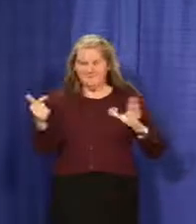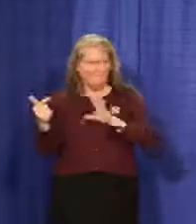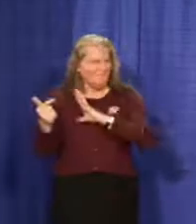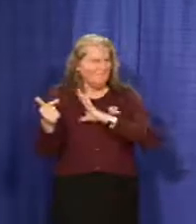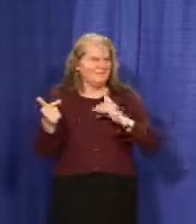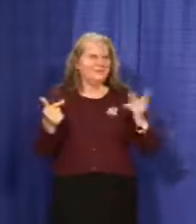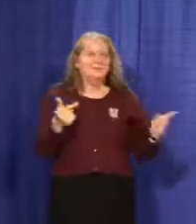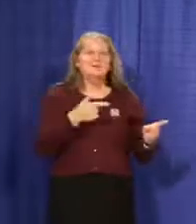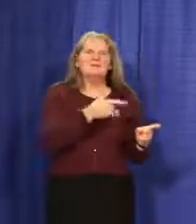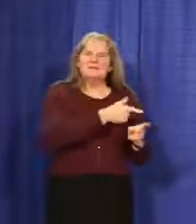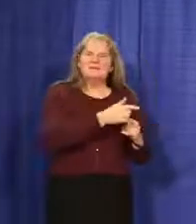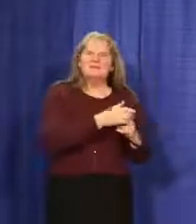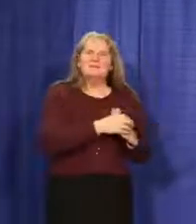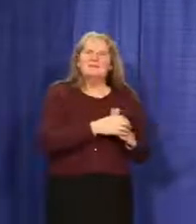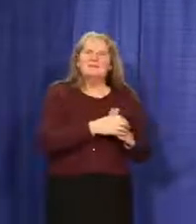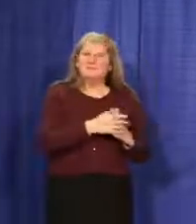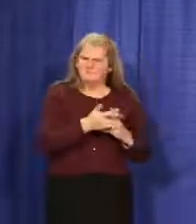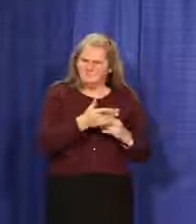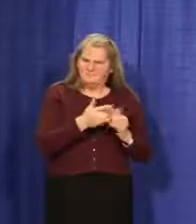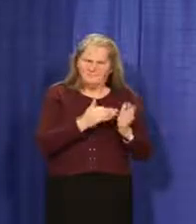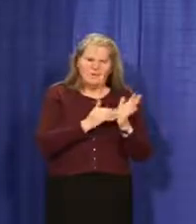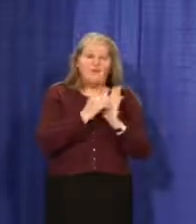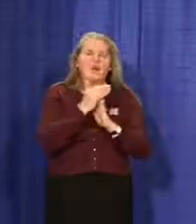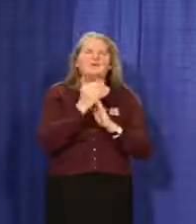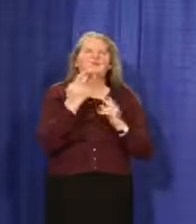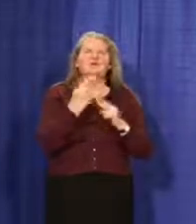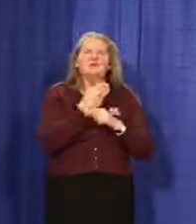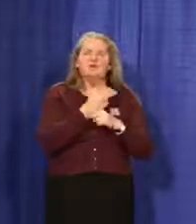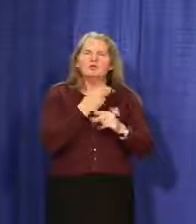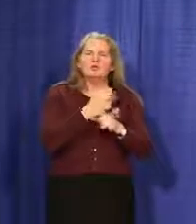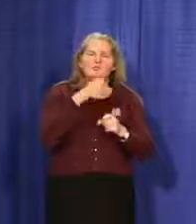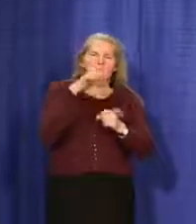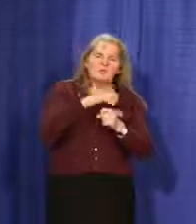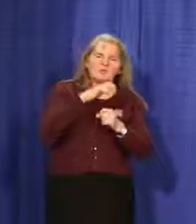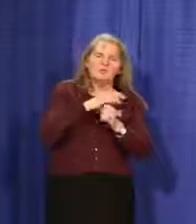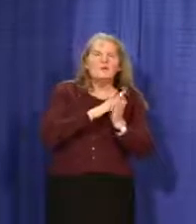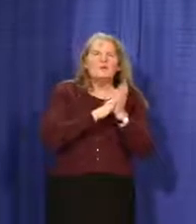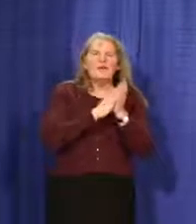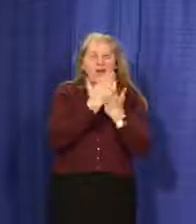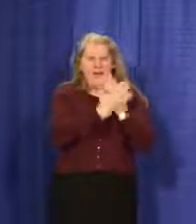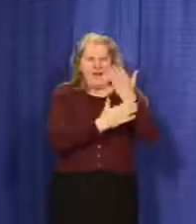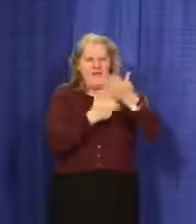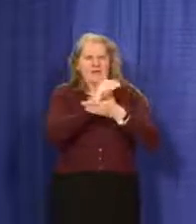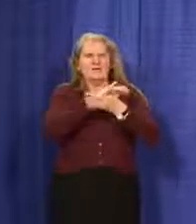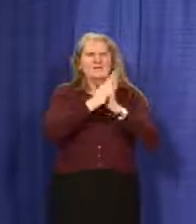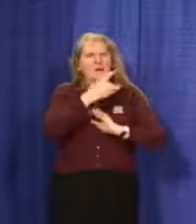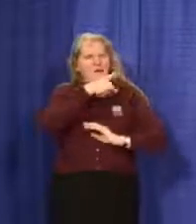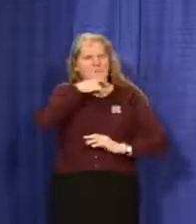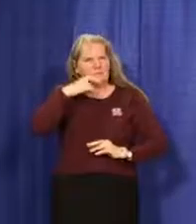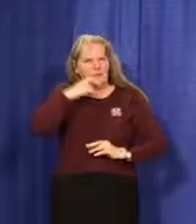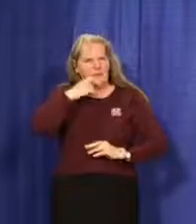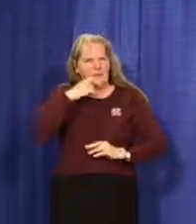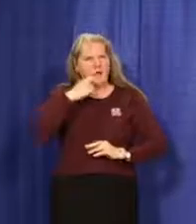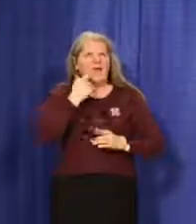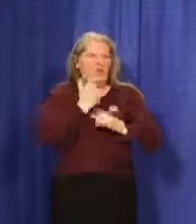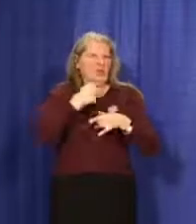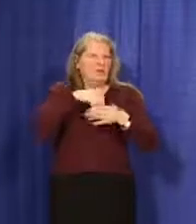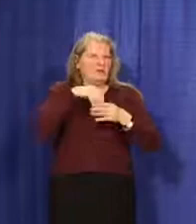then... Frequent use of a drying agent like an alcohol-based agent,